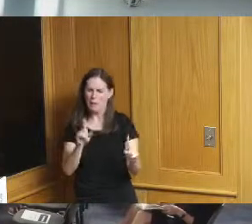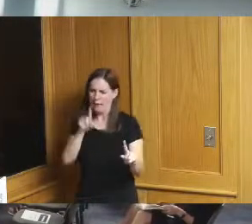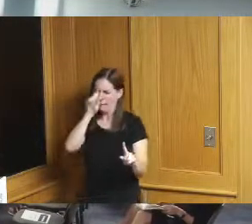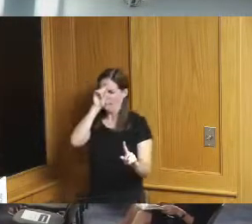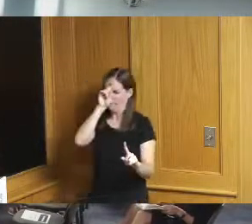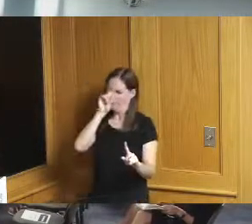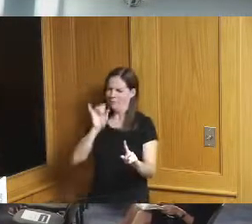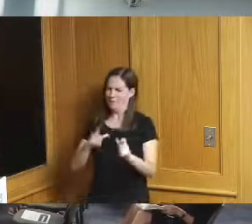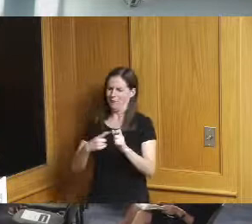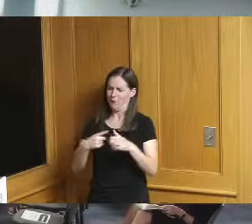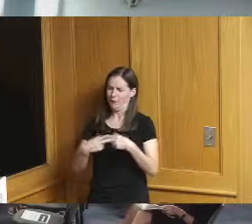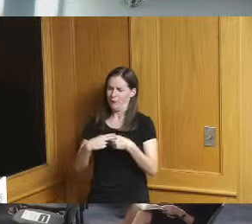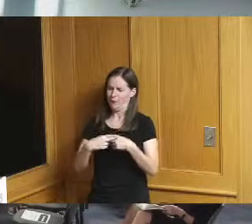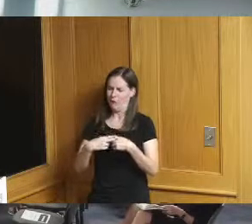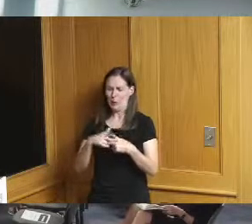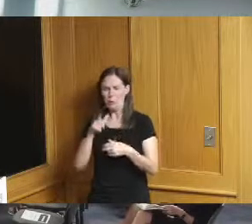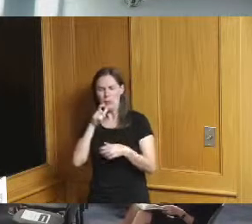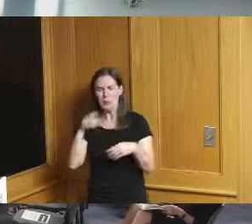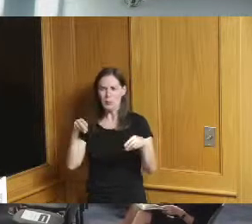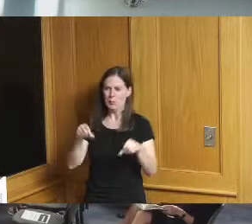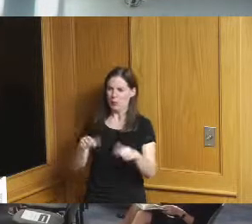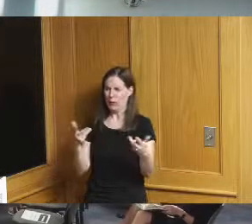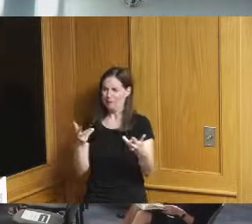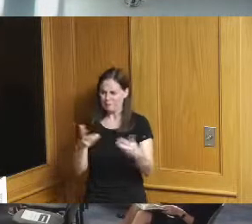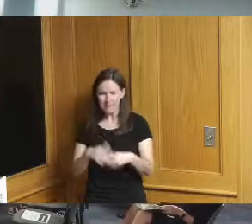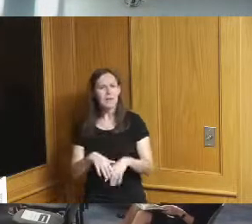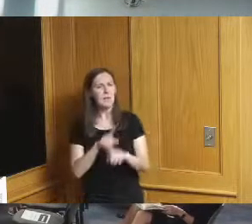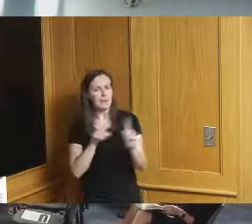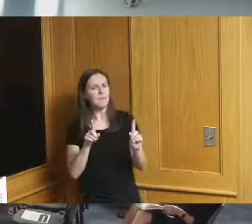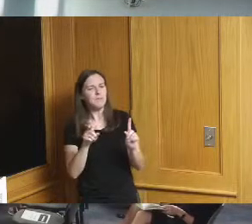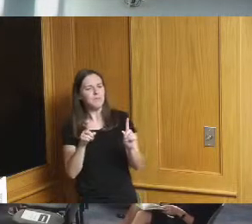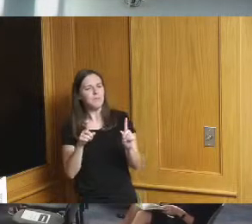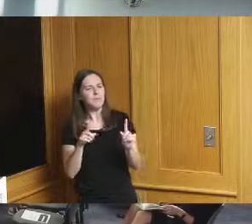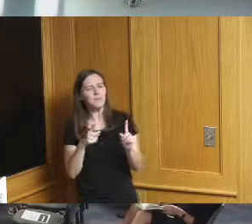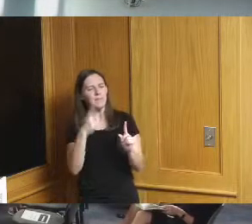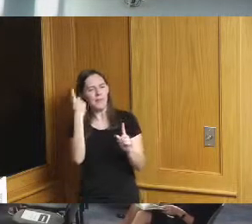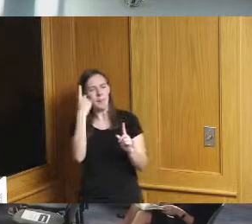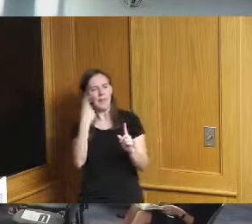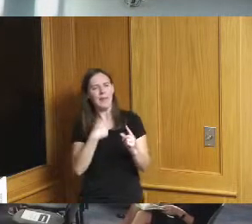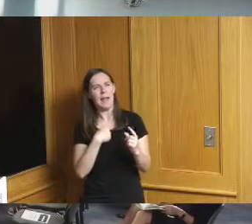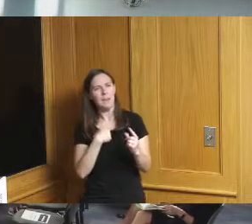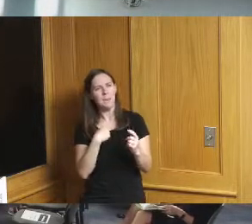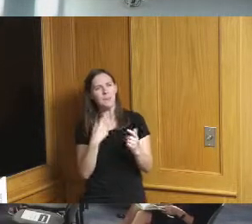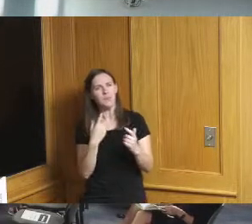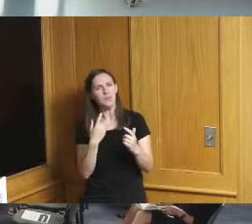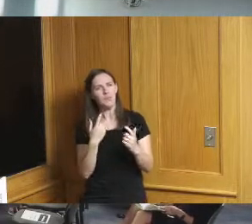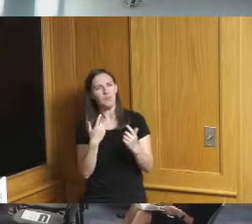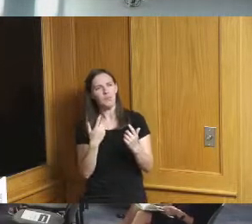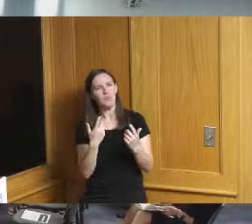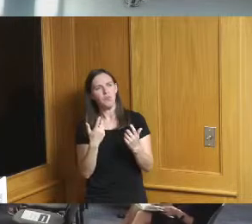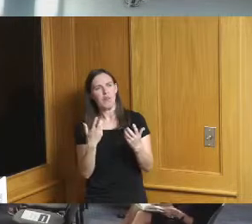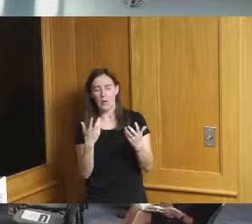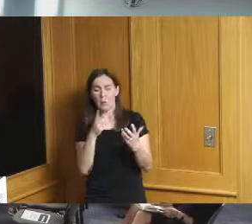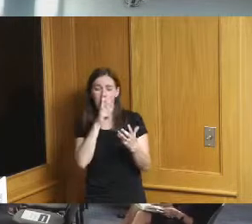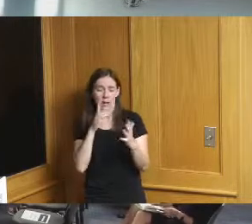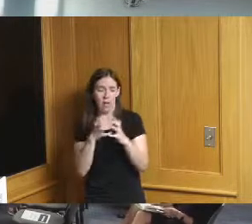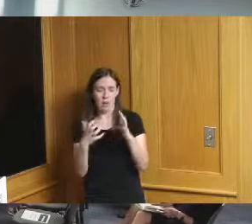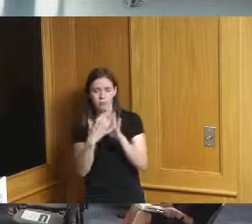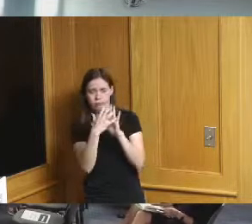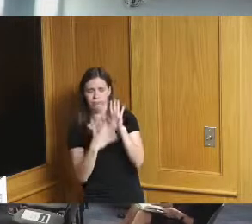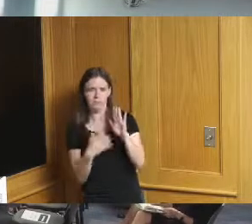um but yeah a couple of things i just think um i just want to you know a lot is in here 1986.